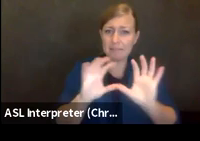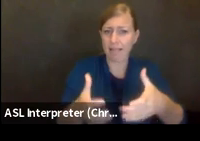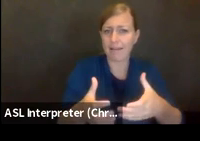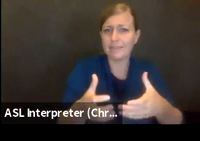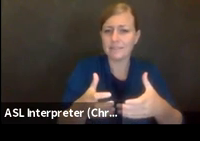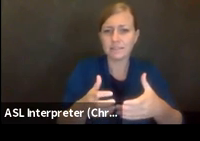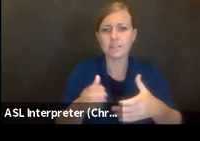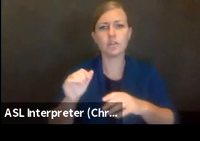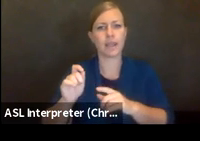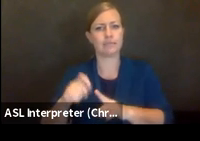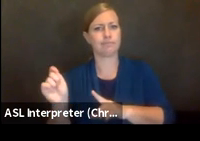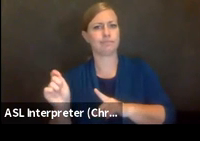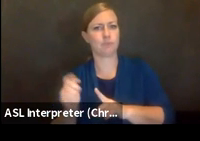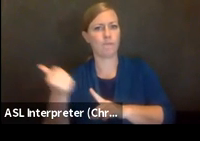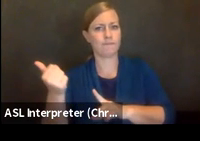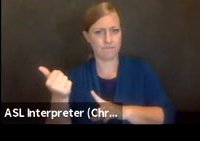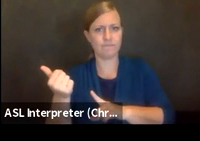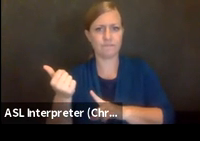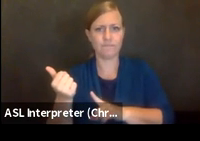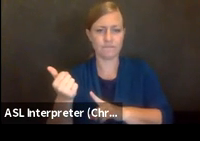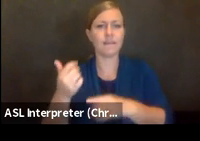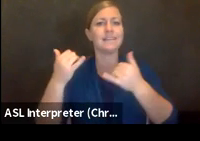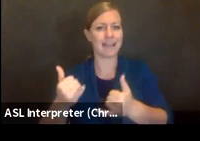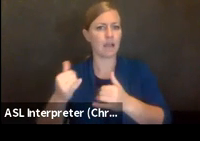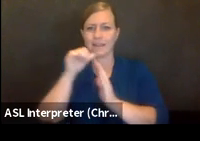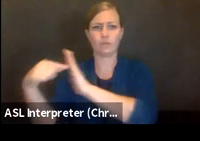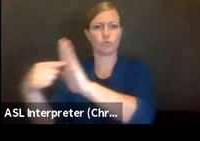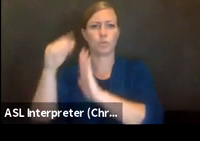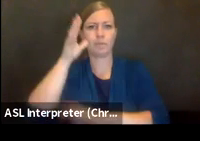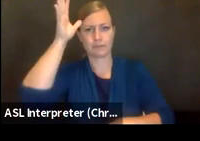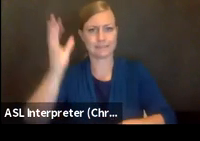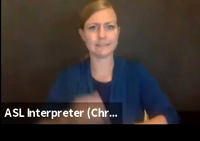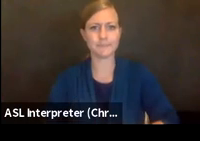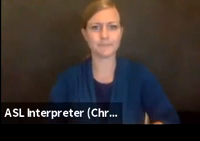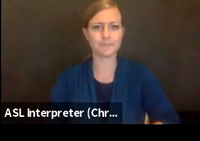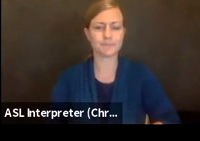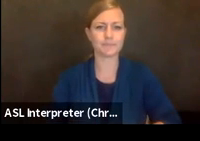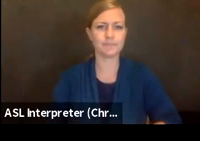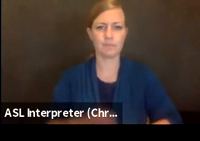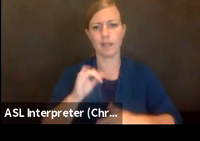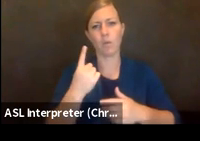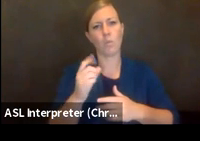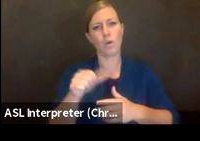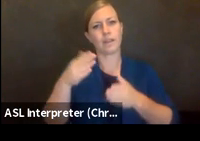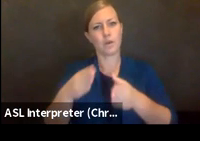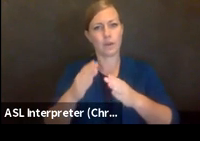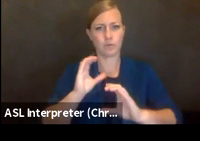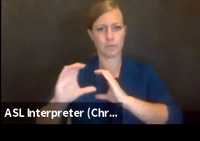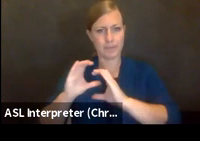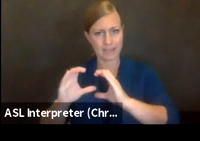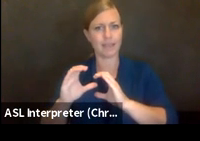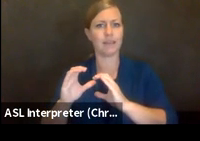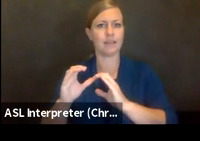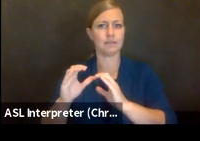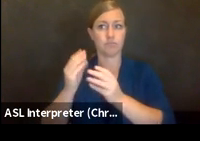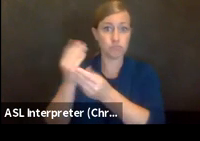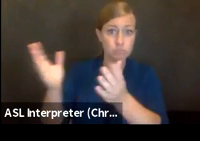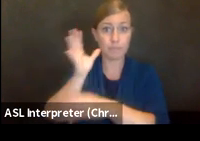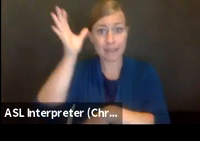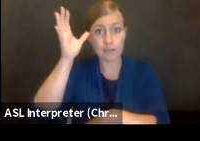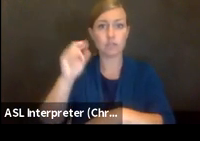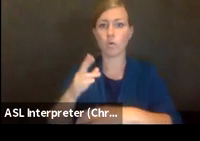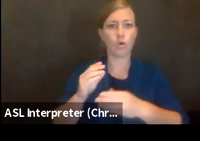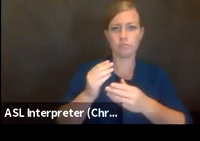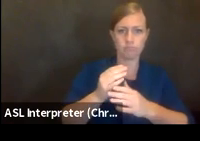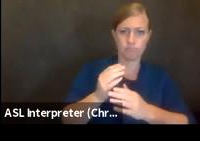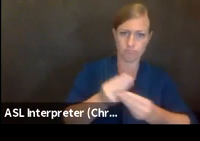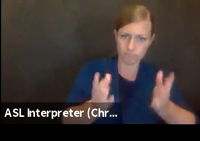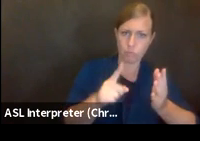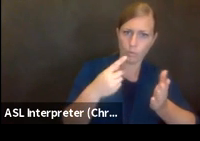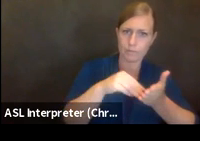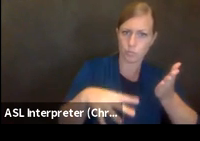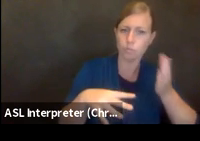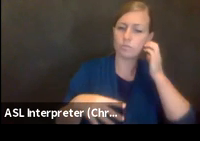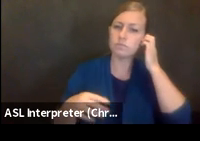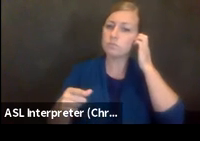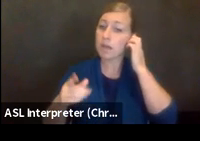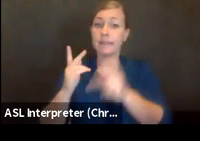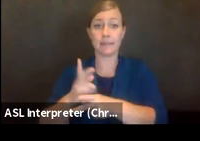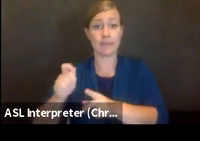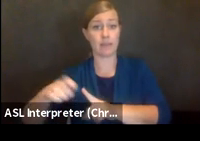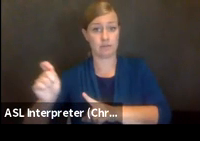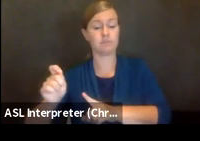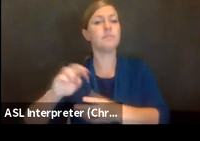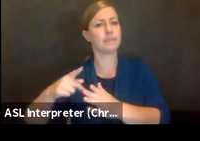ESD 189 - Amy Colburn: You could uncheck that. And now that parents wouldn't be able to see that update. So just a quick, it's one more way to communicate with parents. If you always just keep that on, they can see any updates that your their kids see as well.